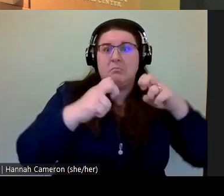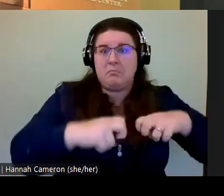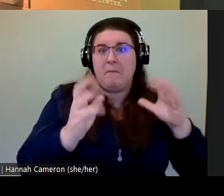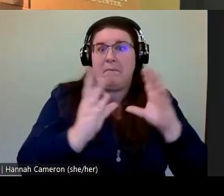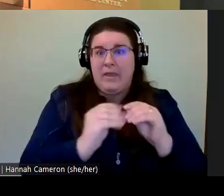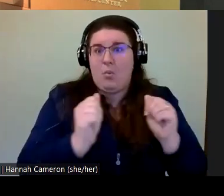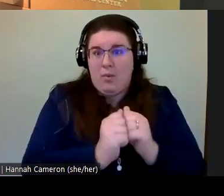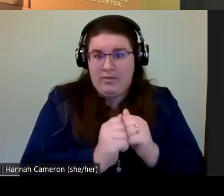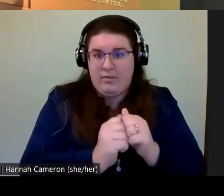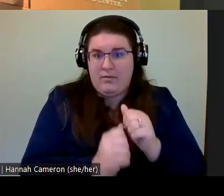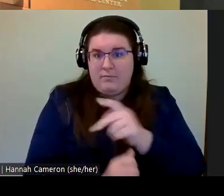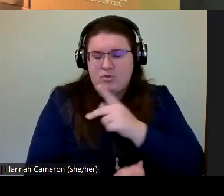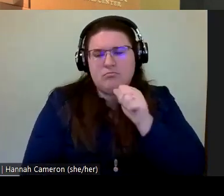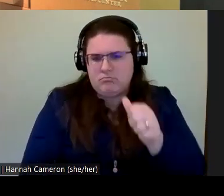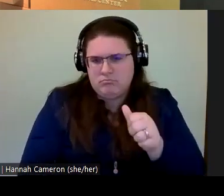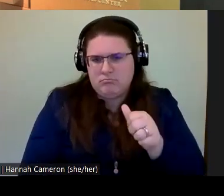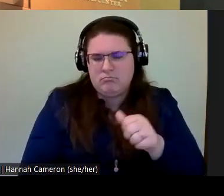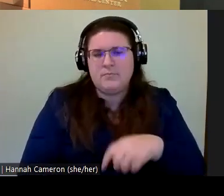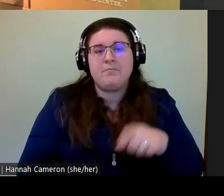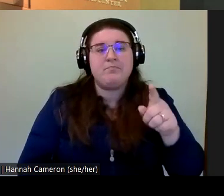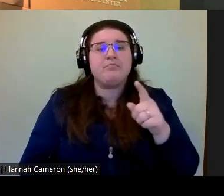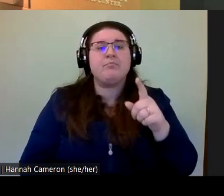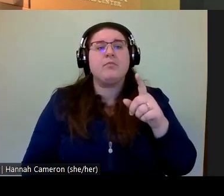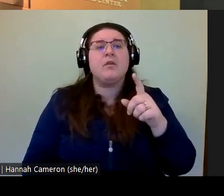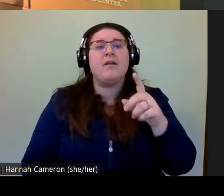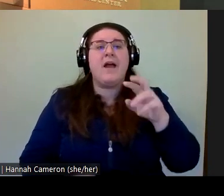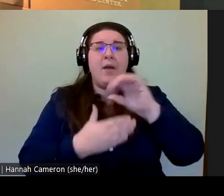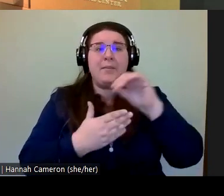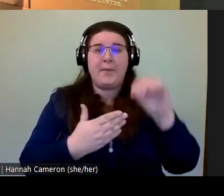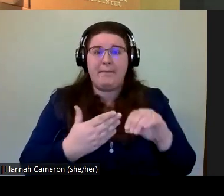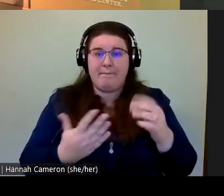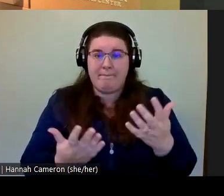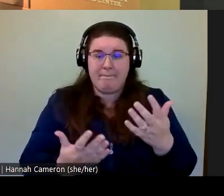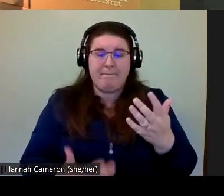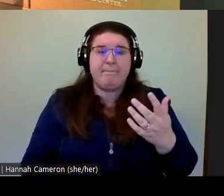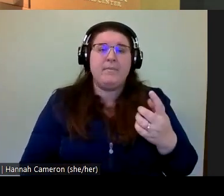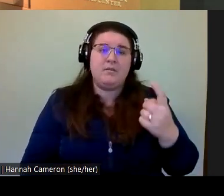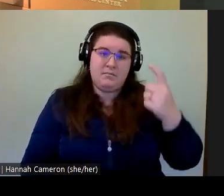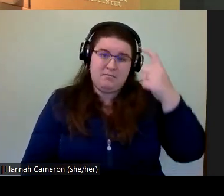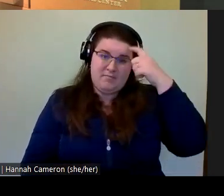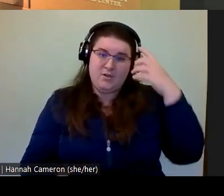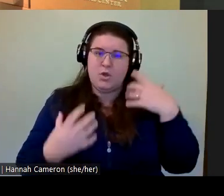outcomes so the primary outcome for this trial was uh the mental health component summary score on a